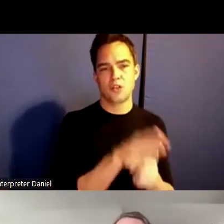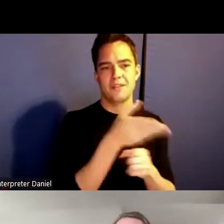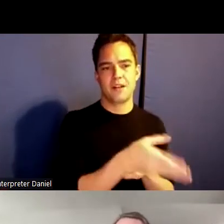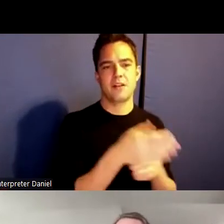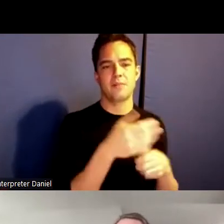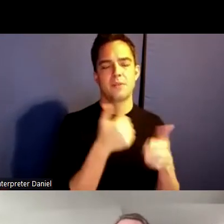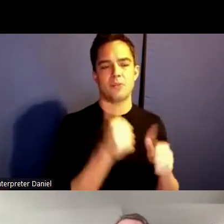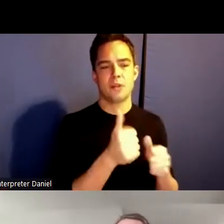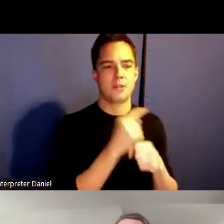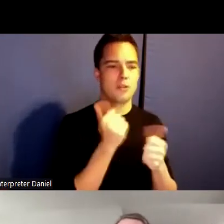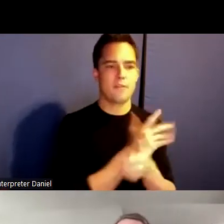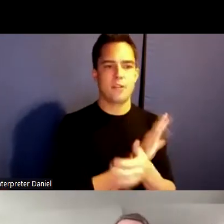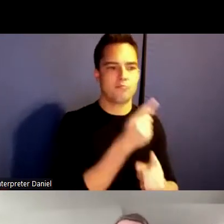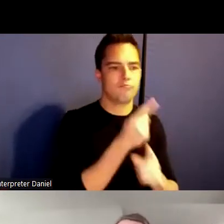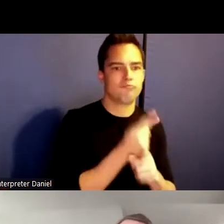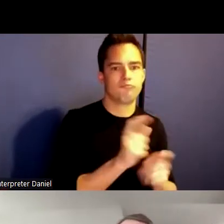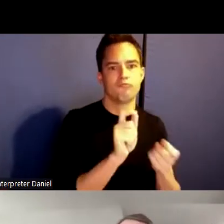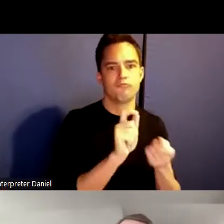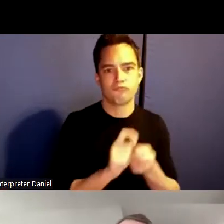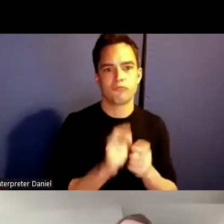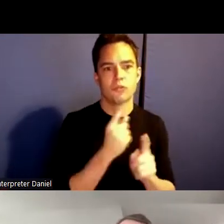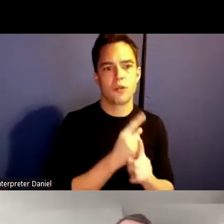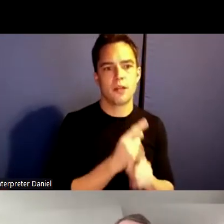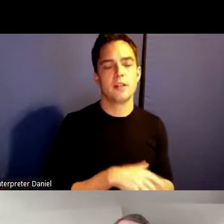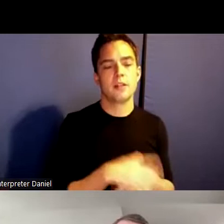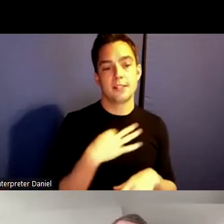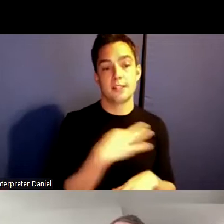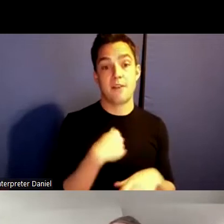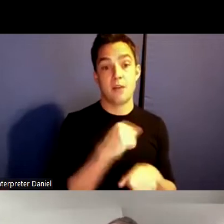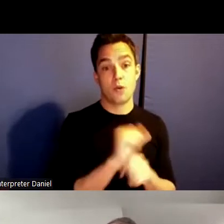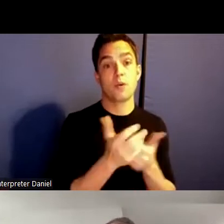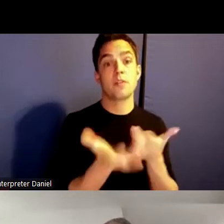right. I think staff that I worked with, at times also felt